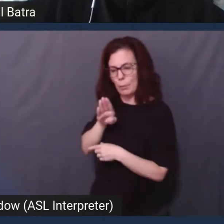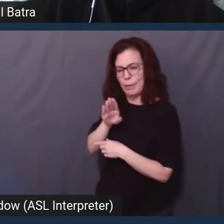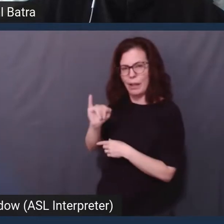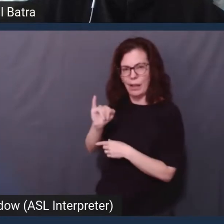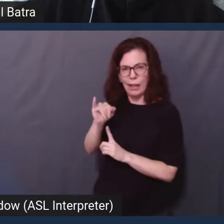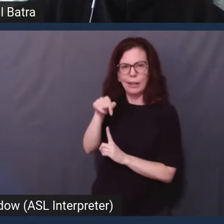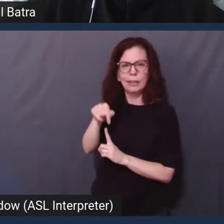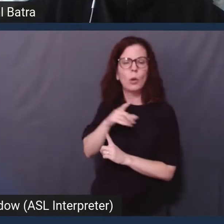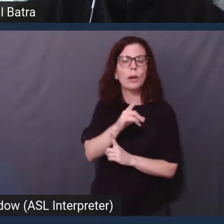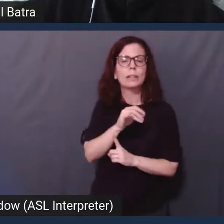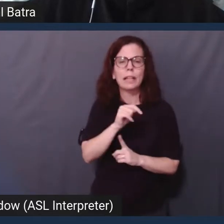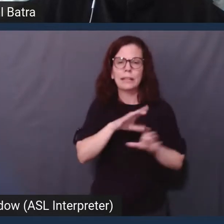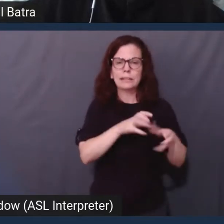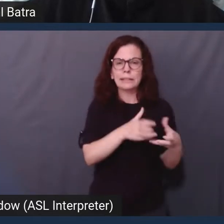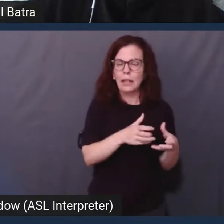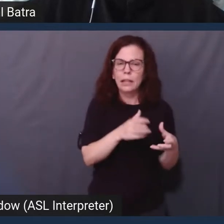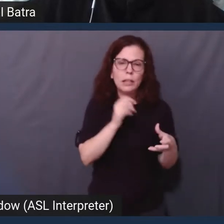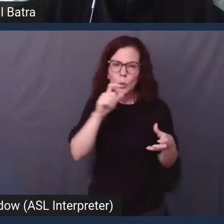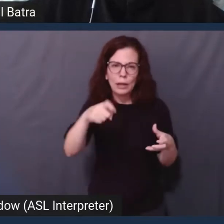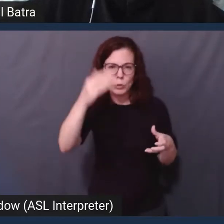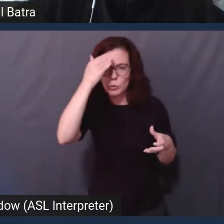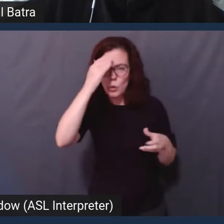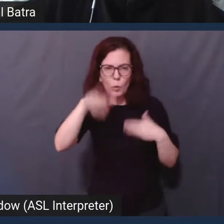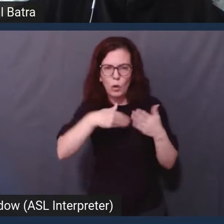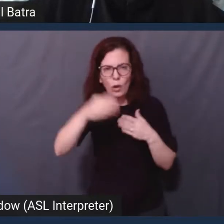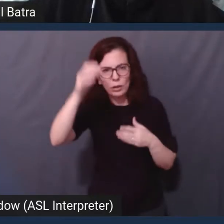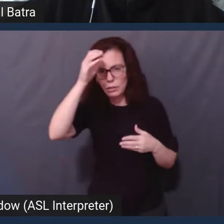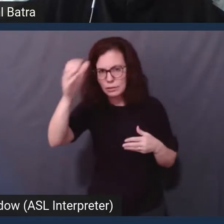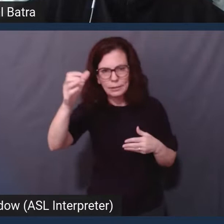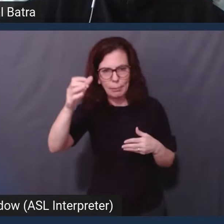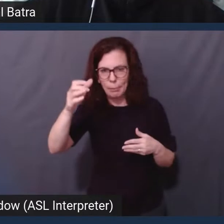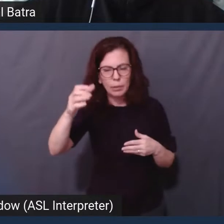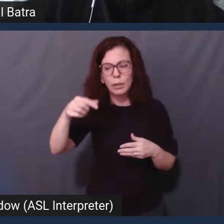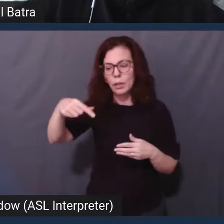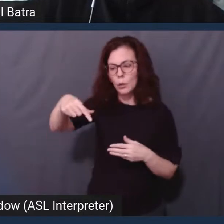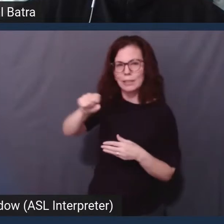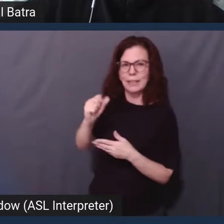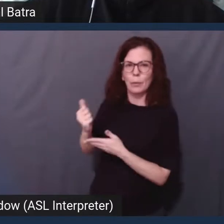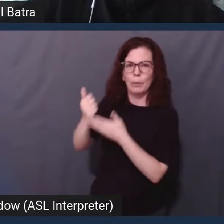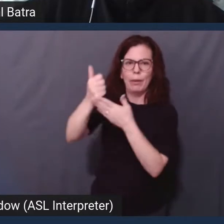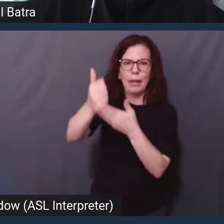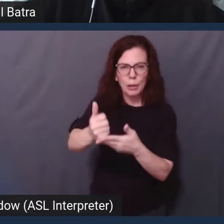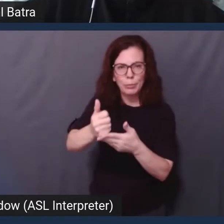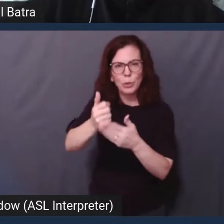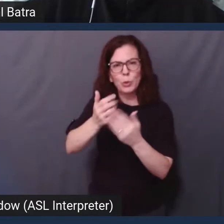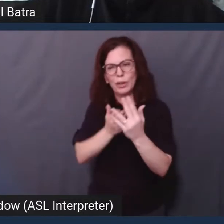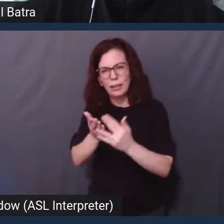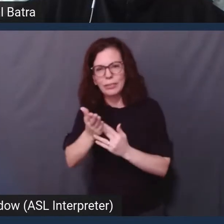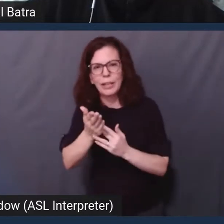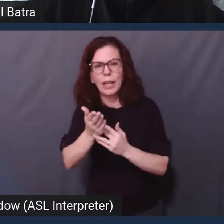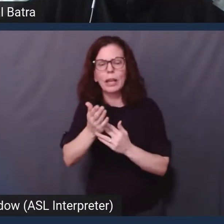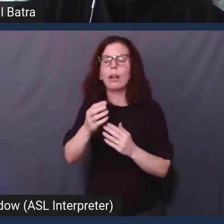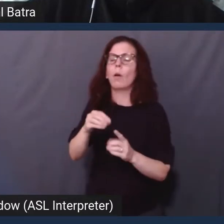you don't need to know all of these concepts upfront, QuickSight helps you navigate and introduce you to these concepts,